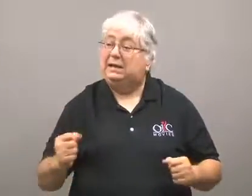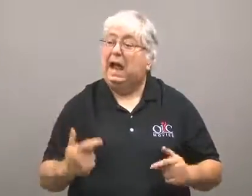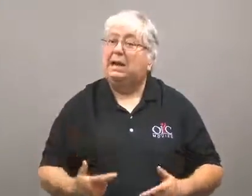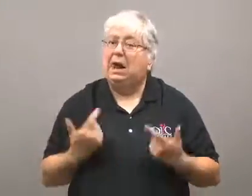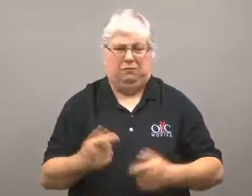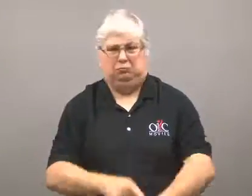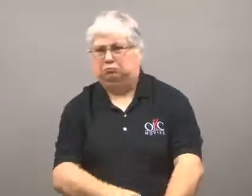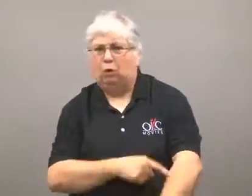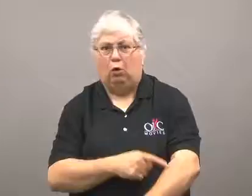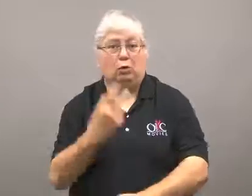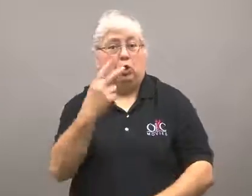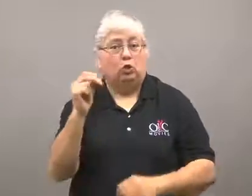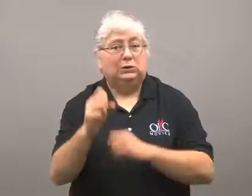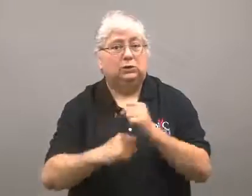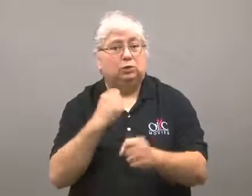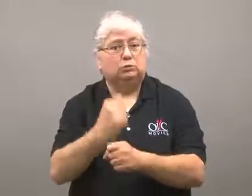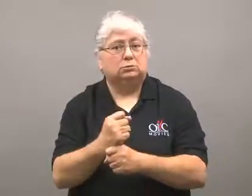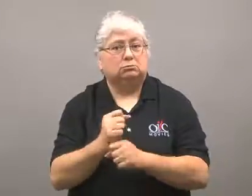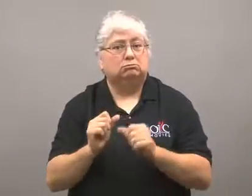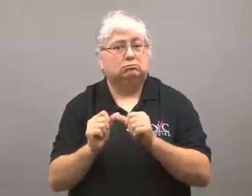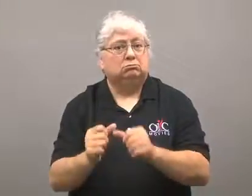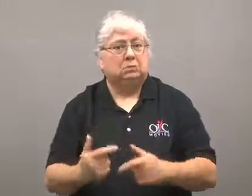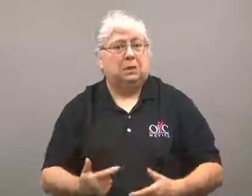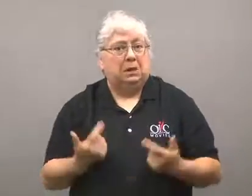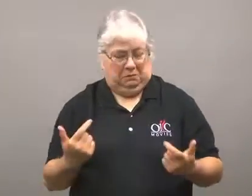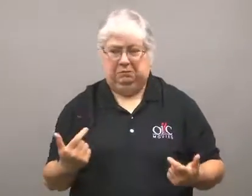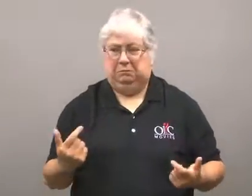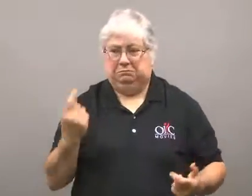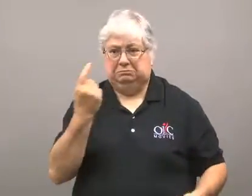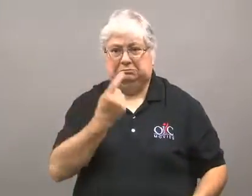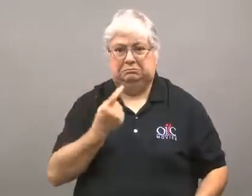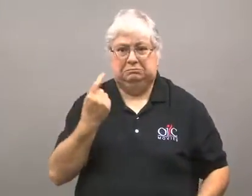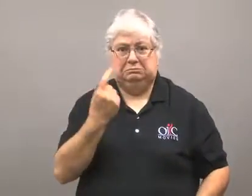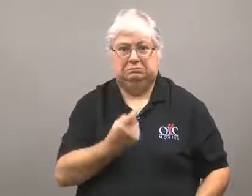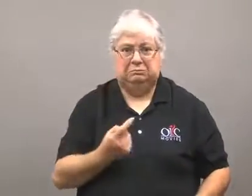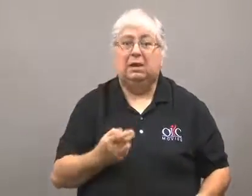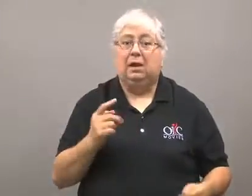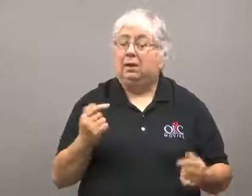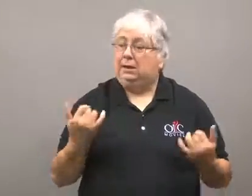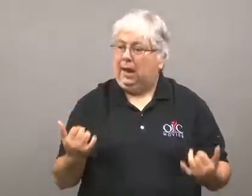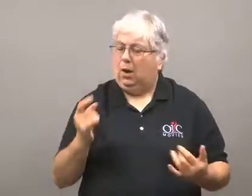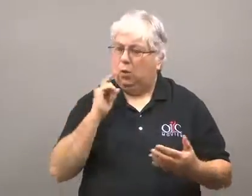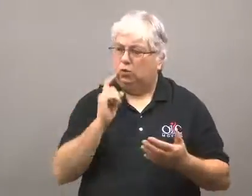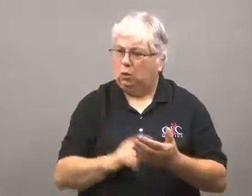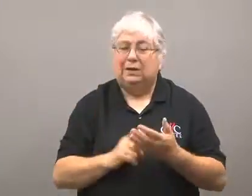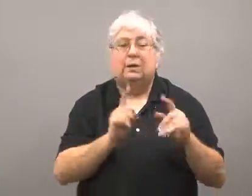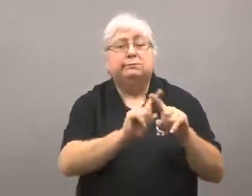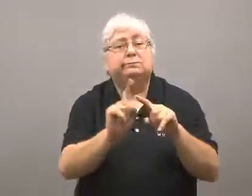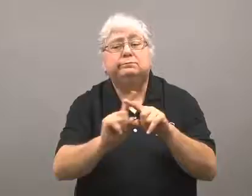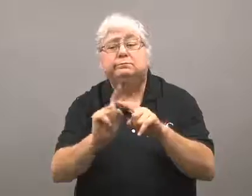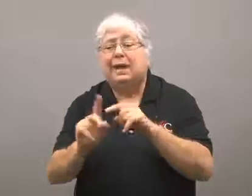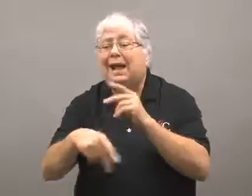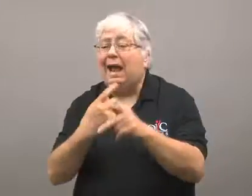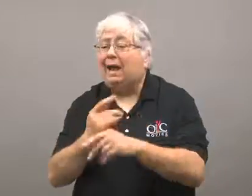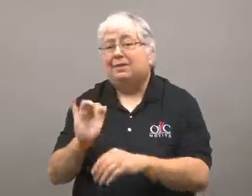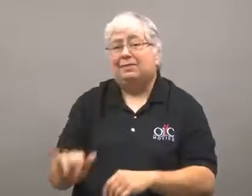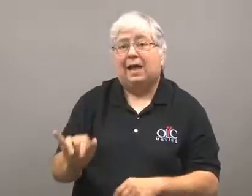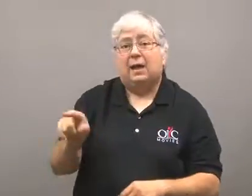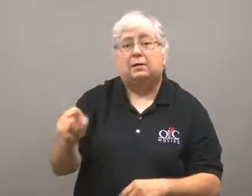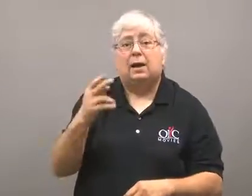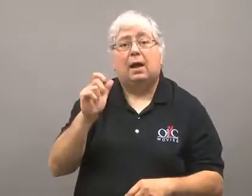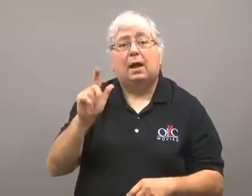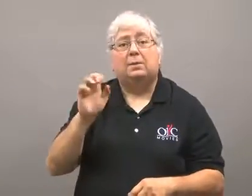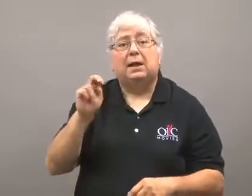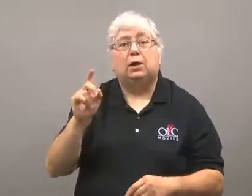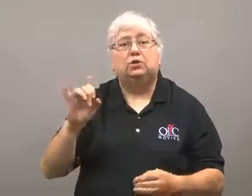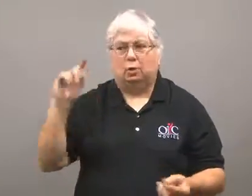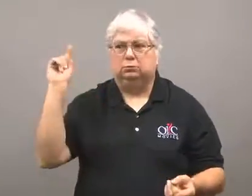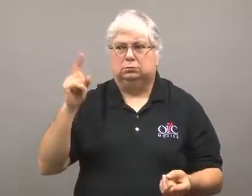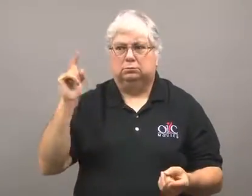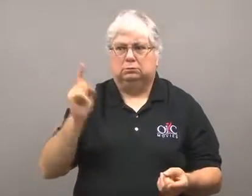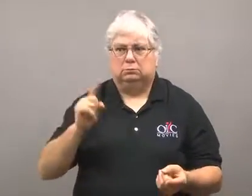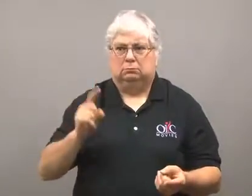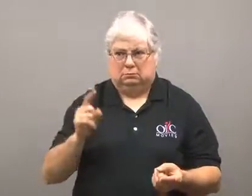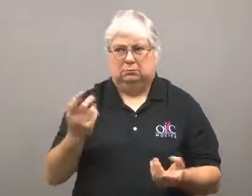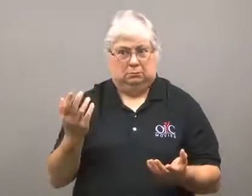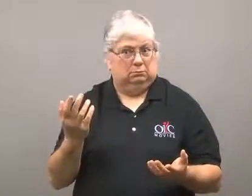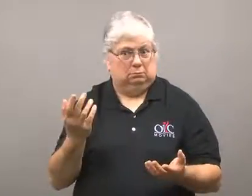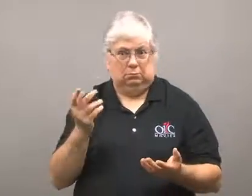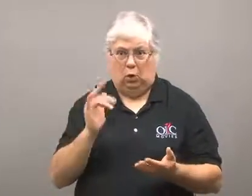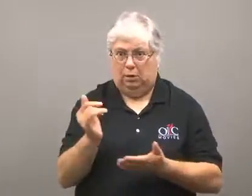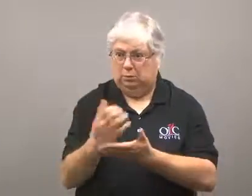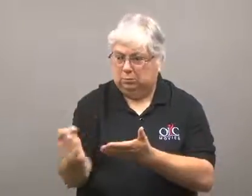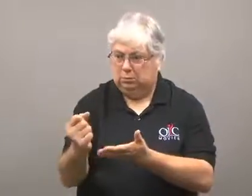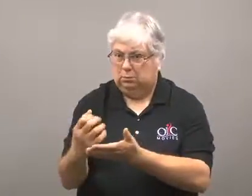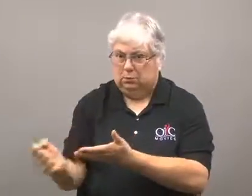They have a lifespan of up to 30 years.